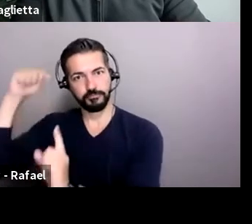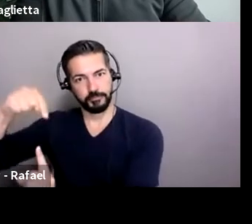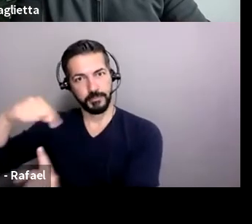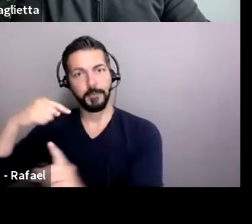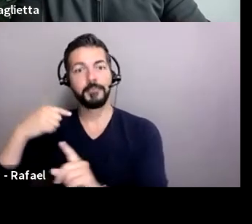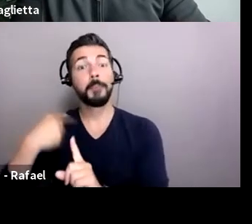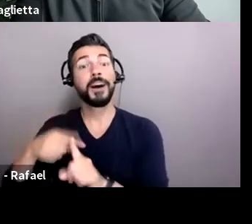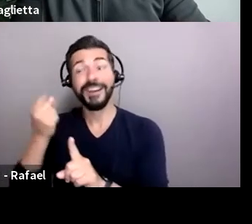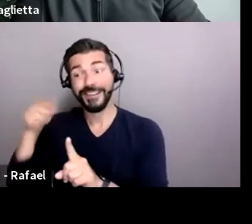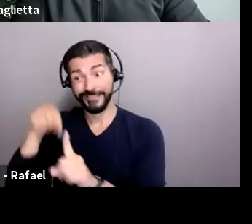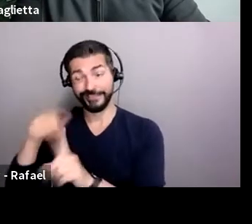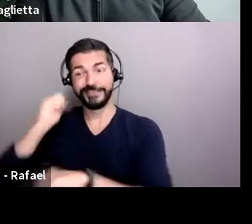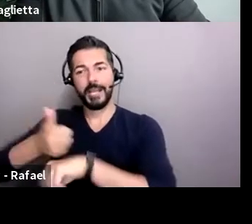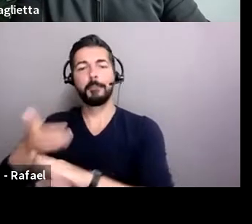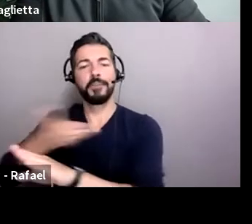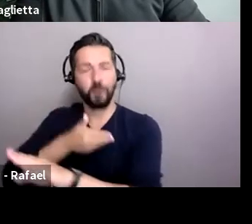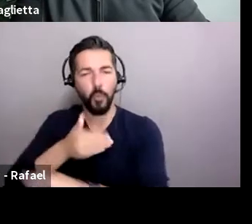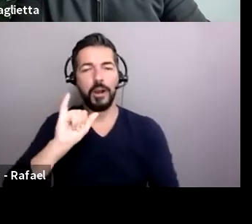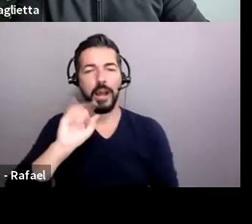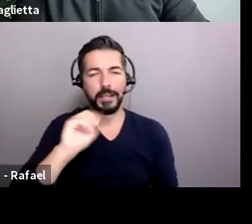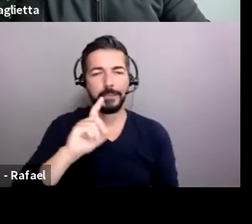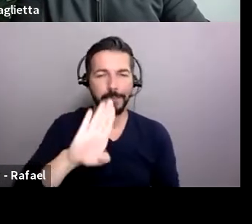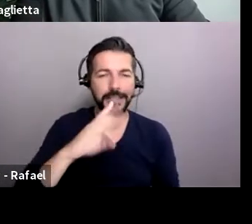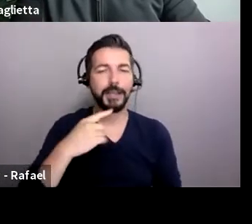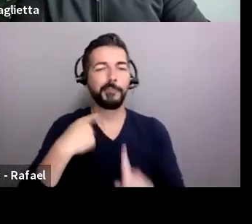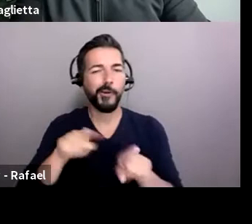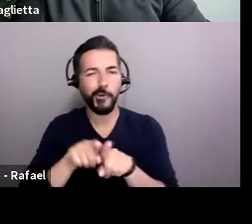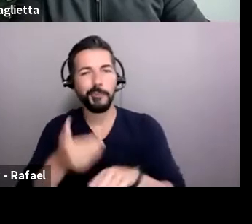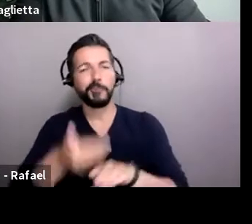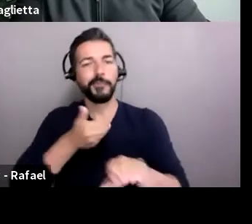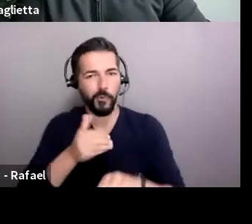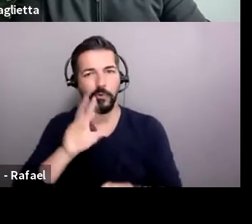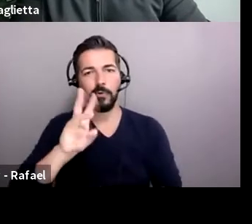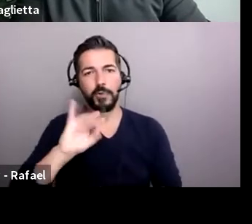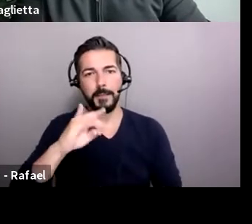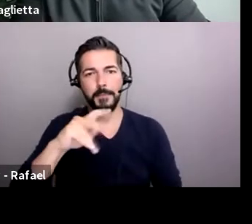IMDB and Wikipedia, which would give us a head start on rankings. And then the journalists that would pick up those press releases